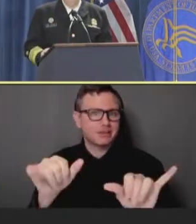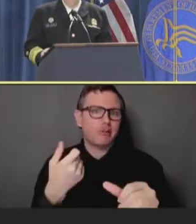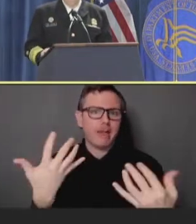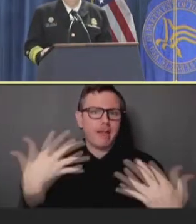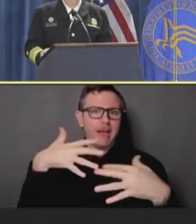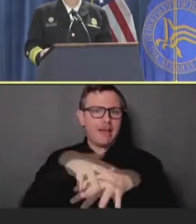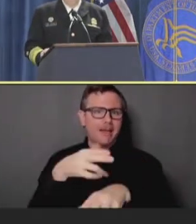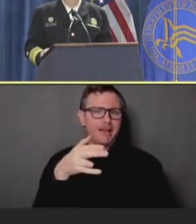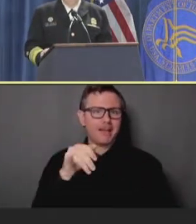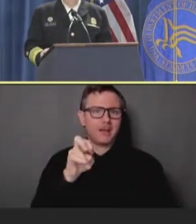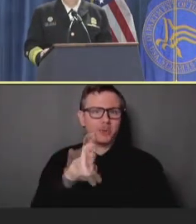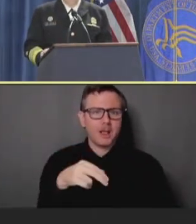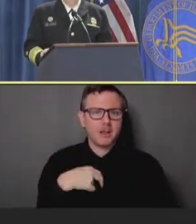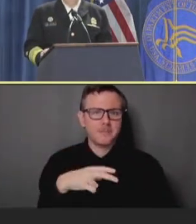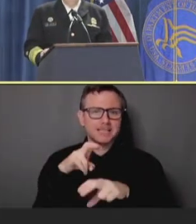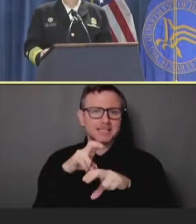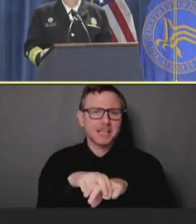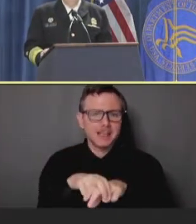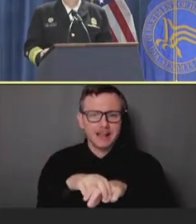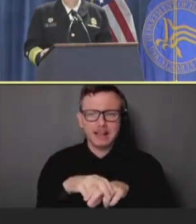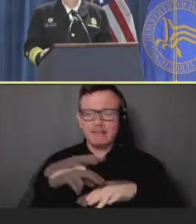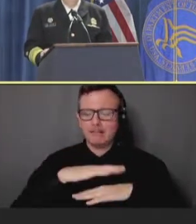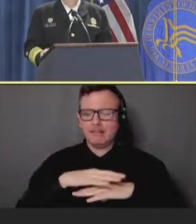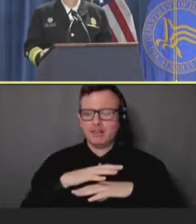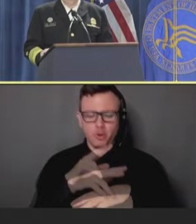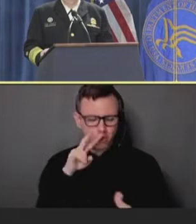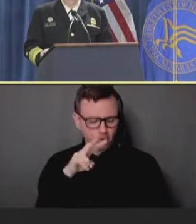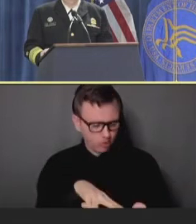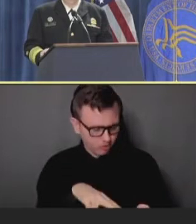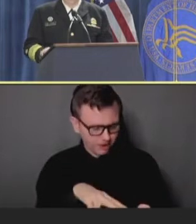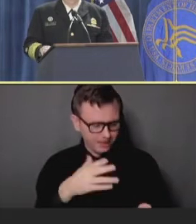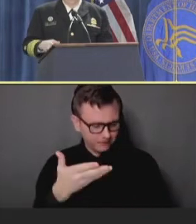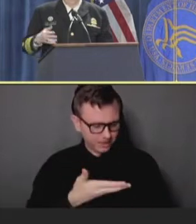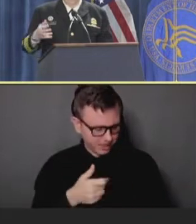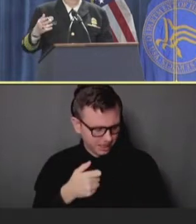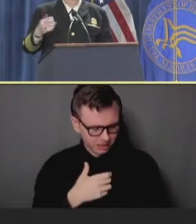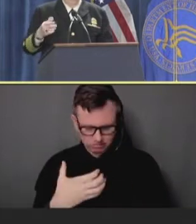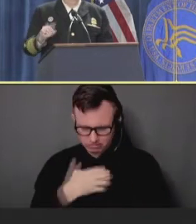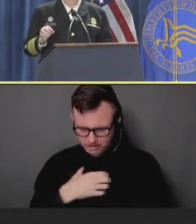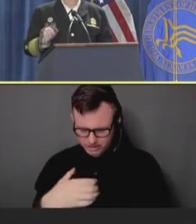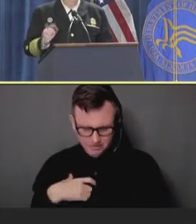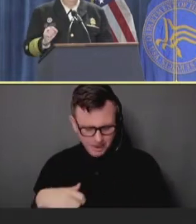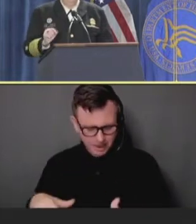I'm sitting at my desk, looking at the invitation and complaining to my AP camp [phonetic sp] that there's no link.